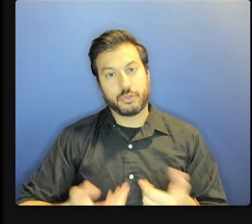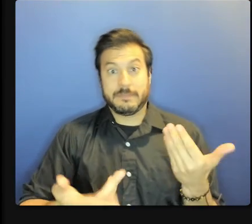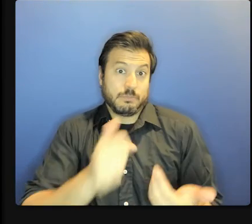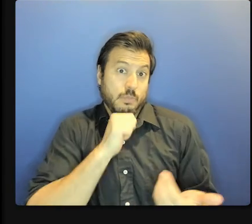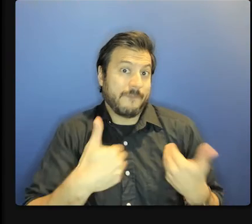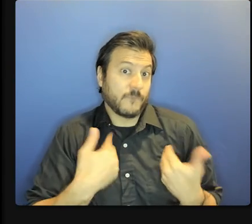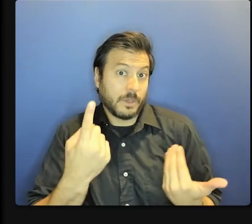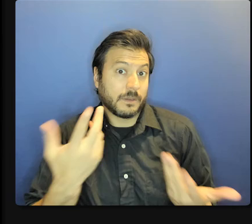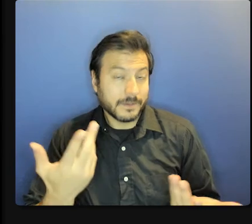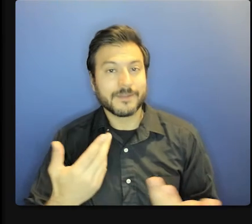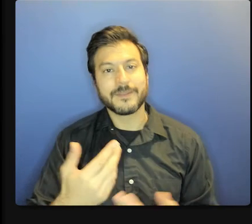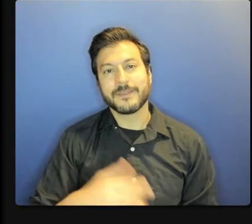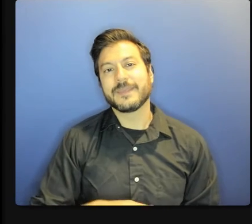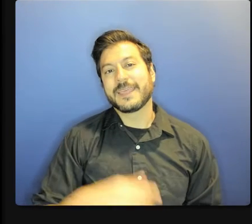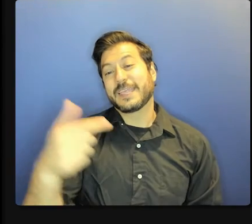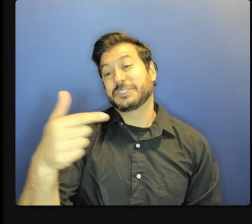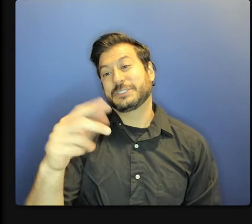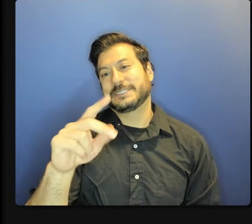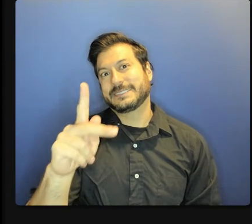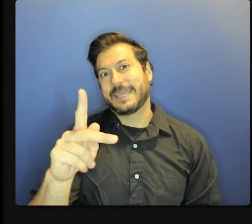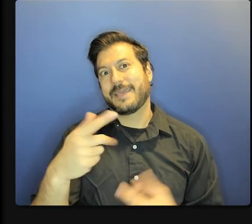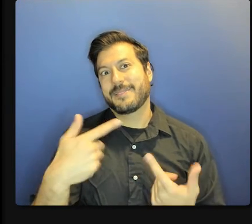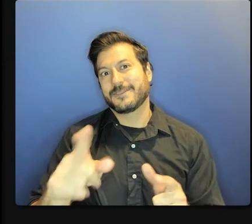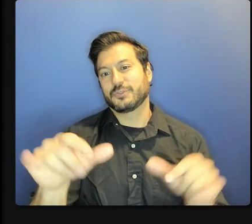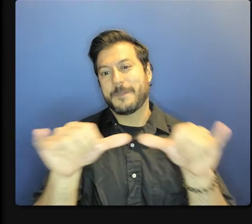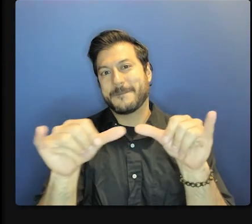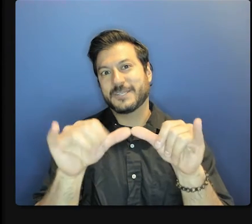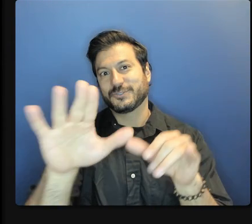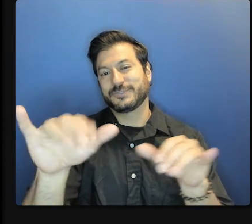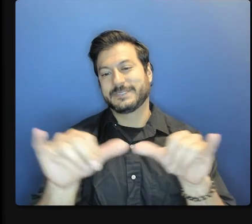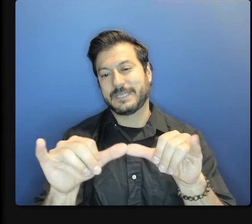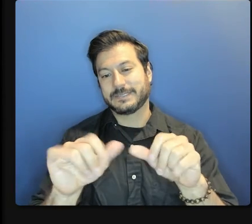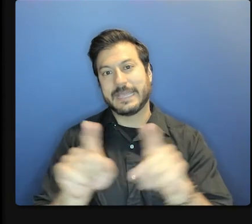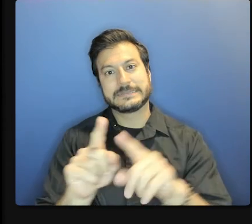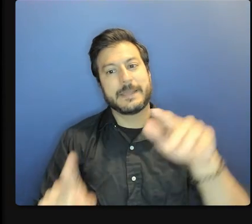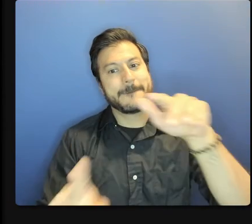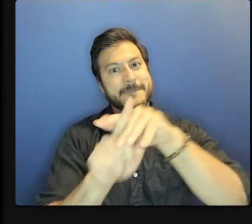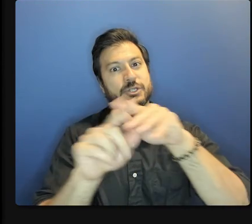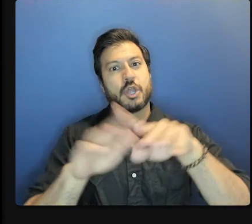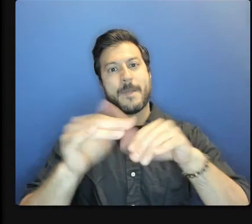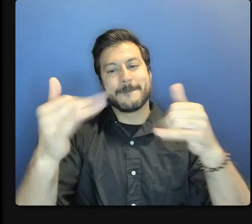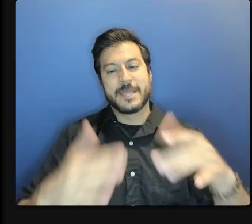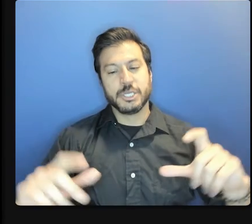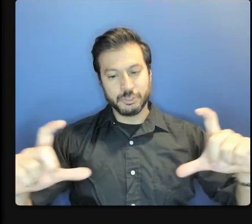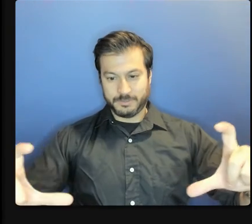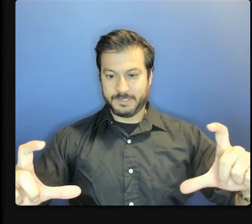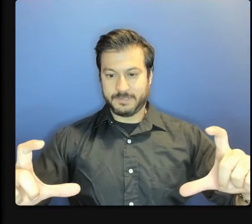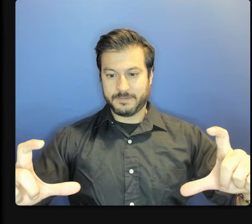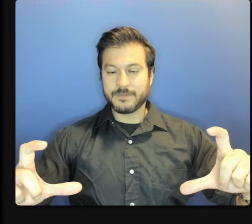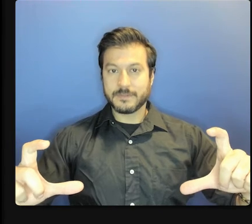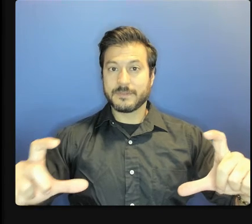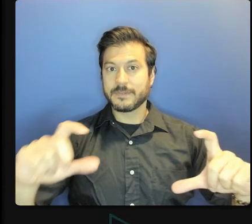on a controller you may not have. The GDK offers an API to measure the size of your game as it appears on the players screen.